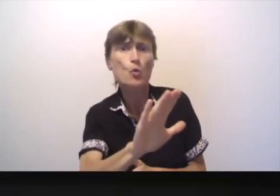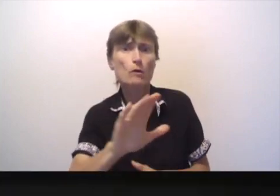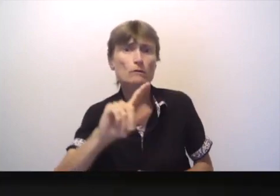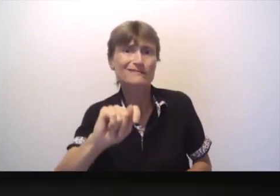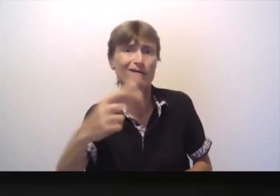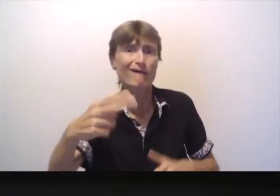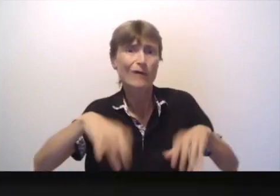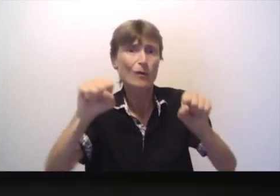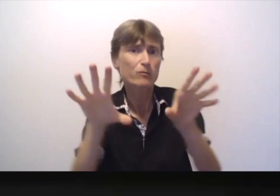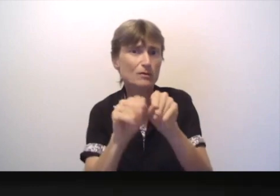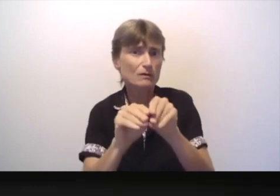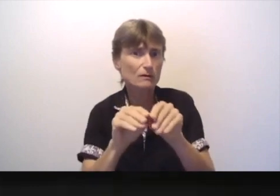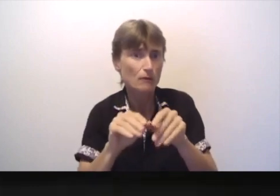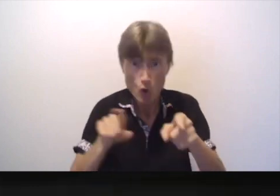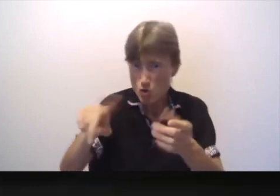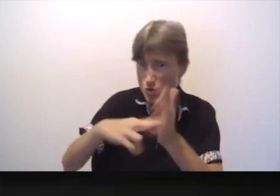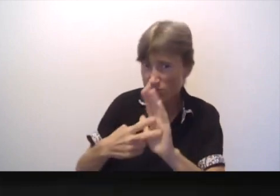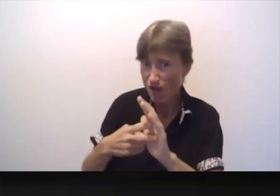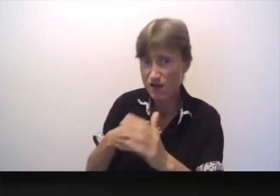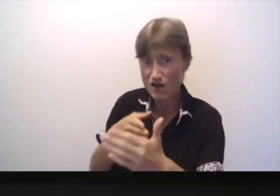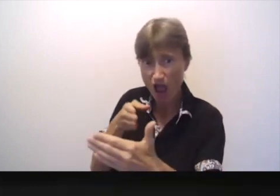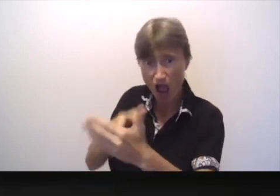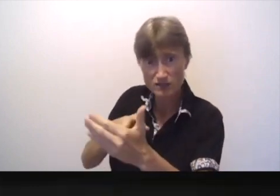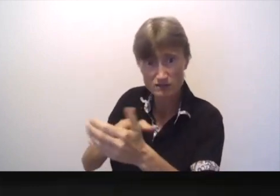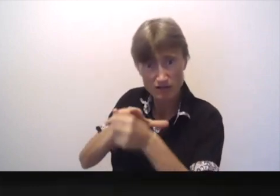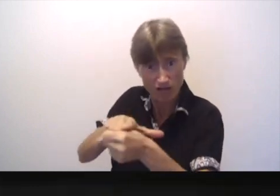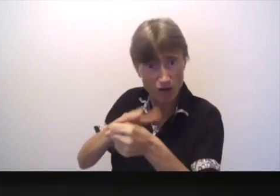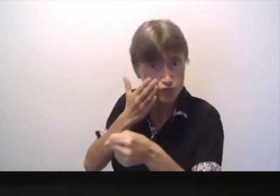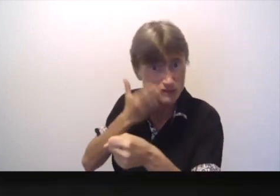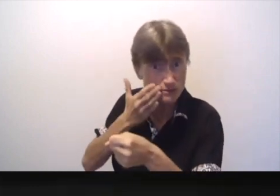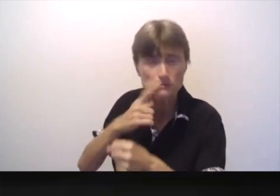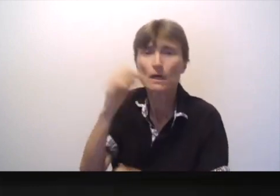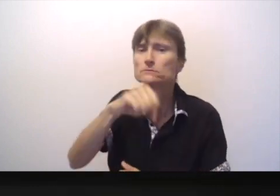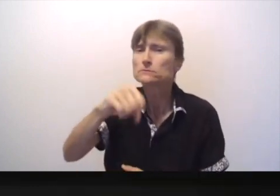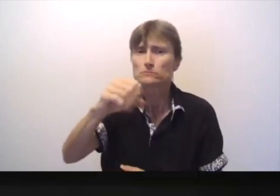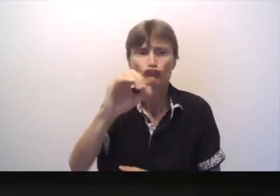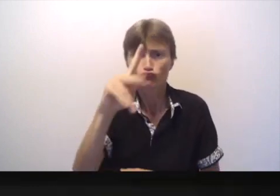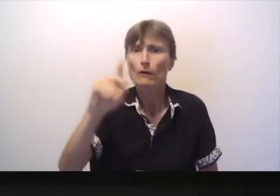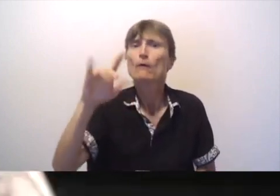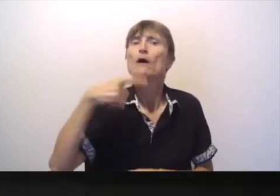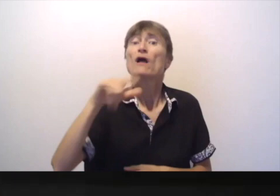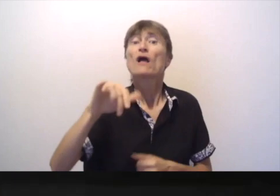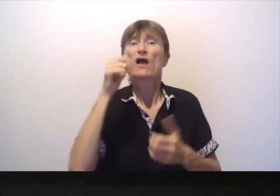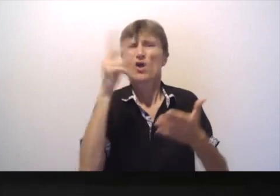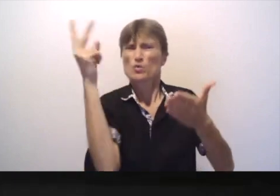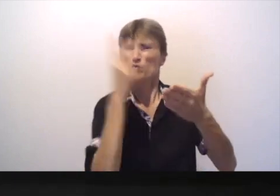sure uh so calgary arts development began undertaking uh bi-weekly i think that's every two weeks